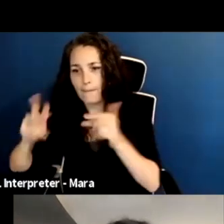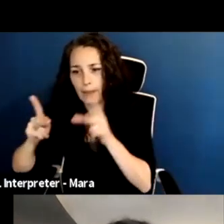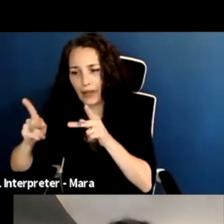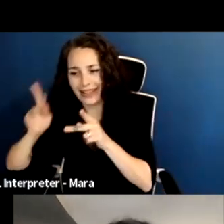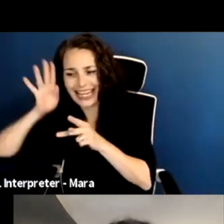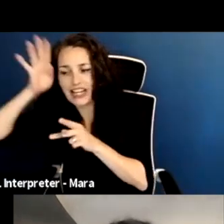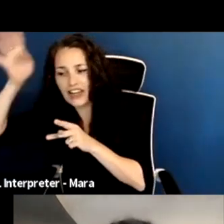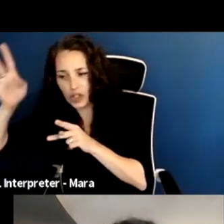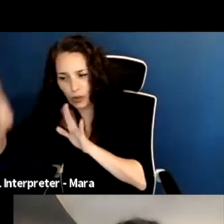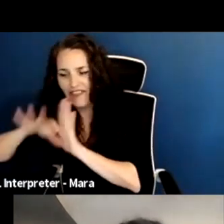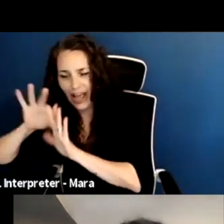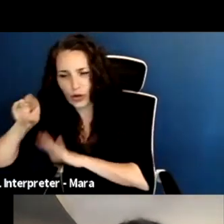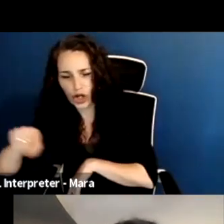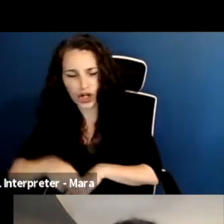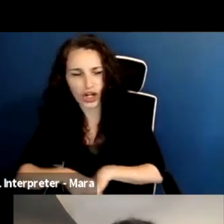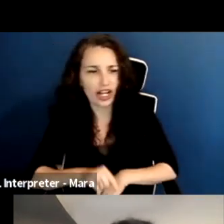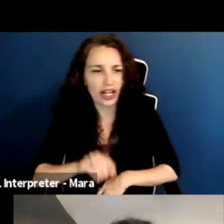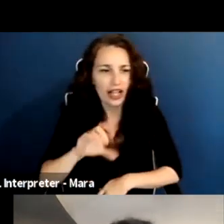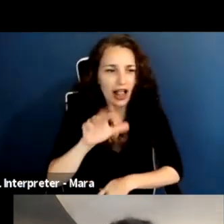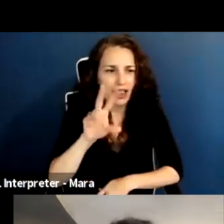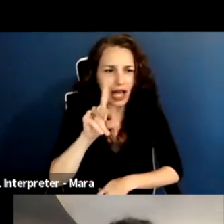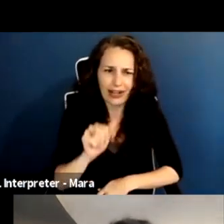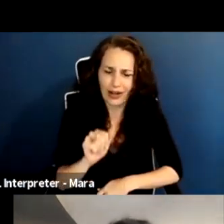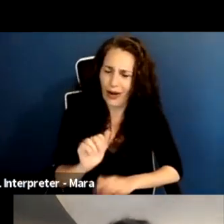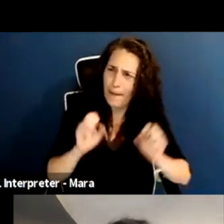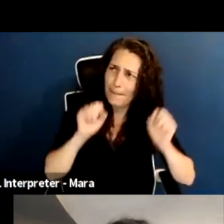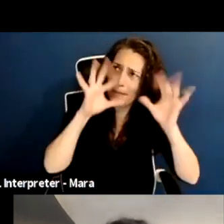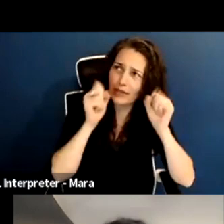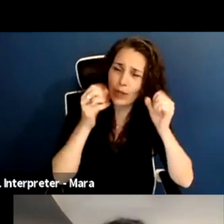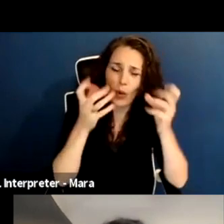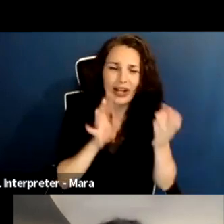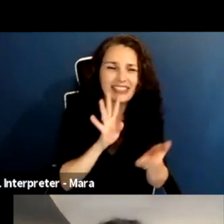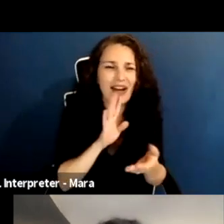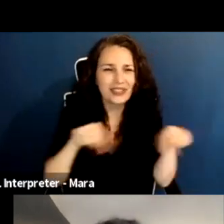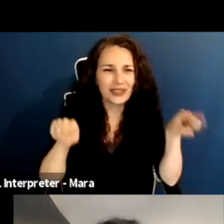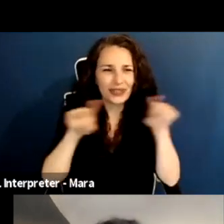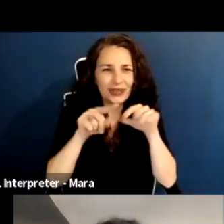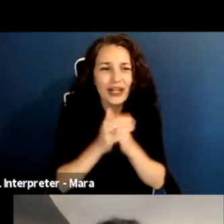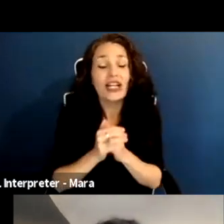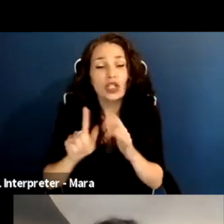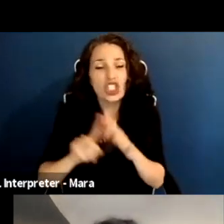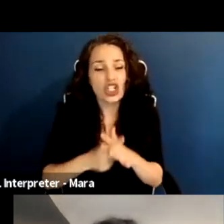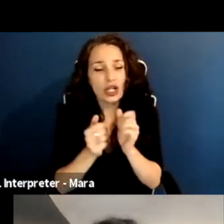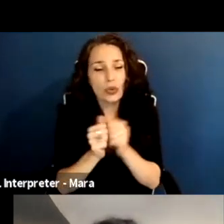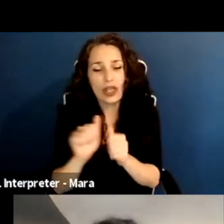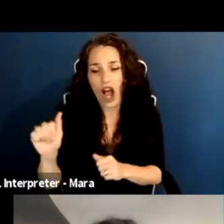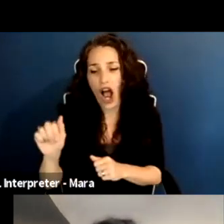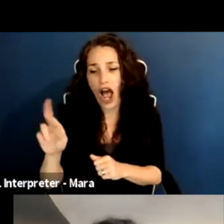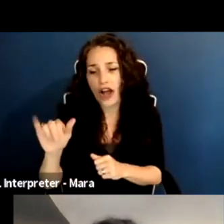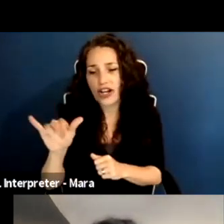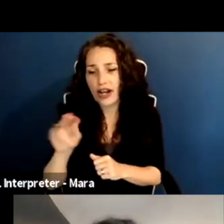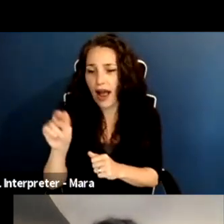Well, I wanna talk to all of you women about the project too. So Arianna, we'll start with you. I learned so much from your episode.